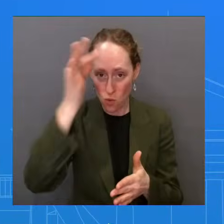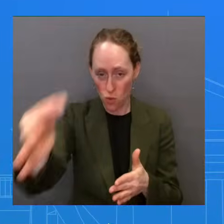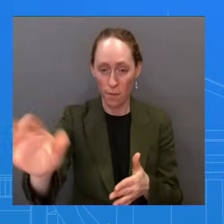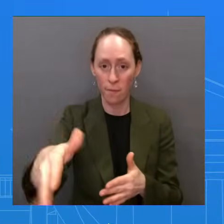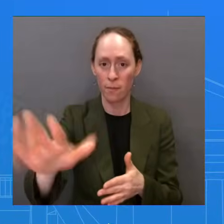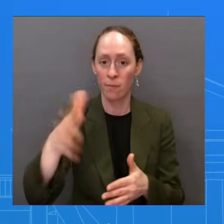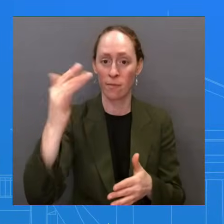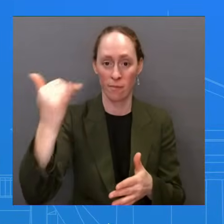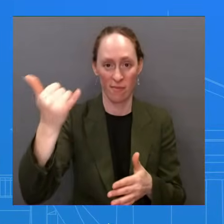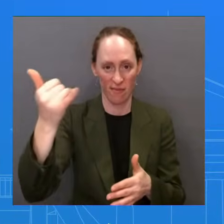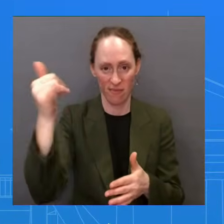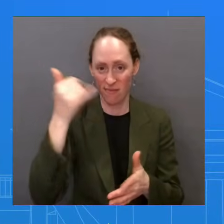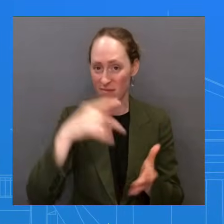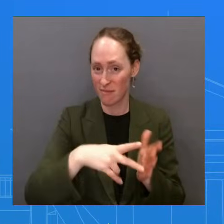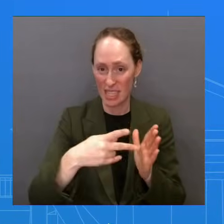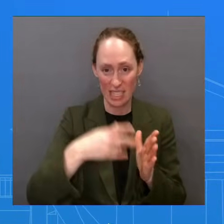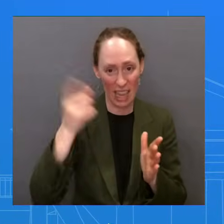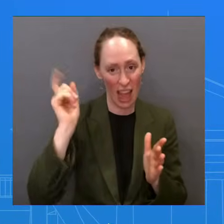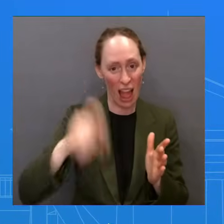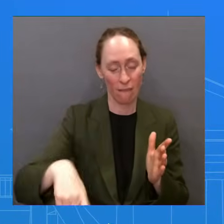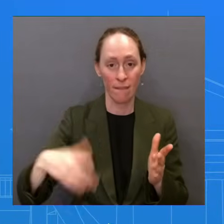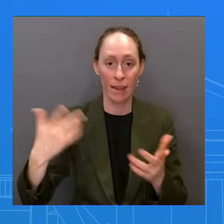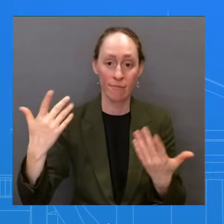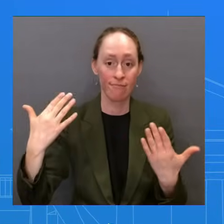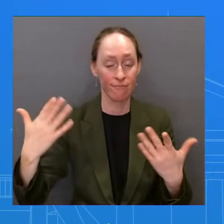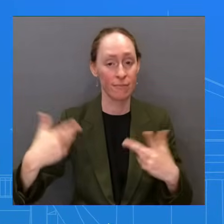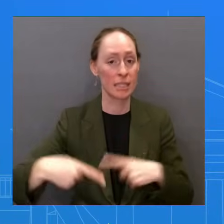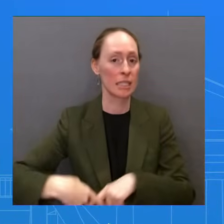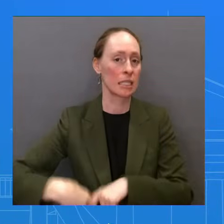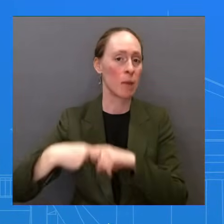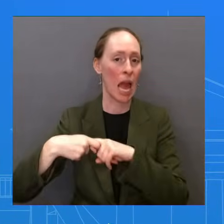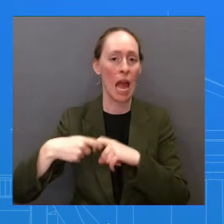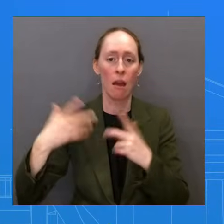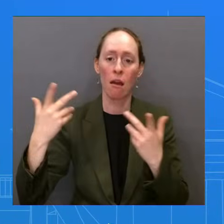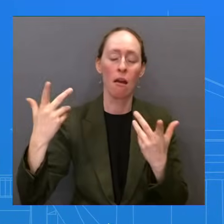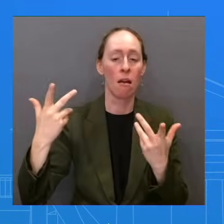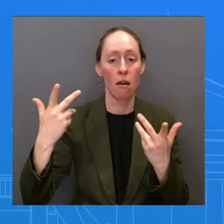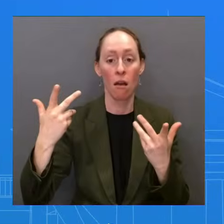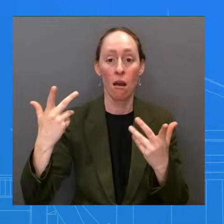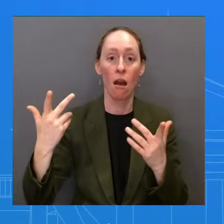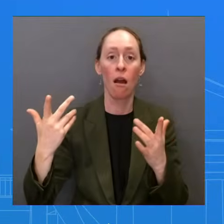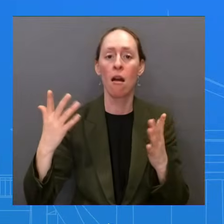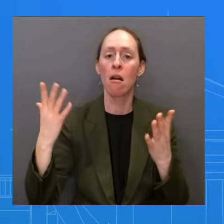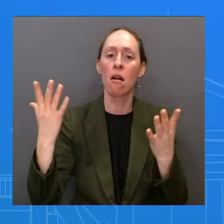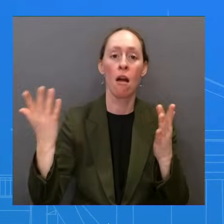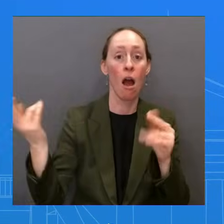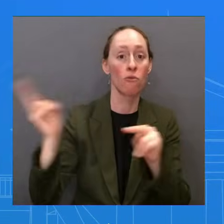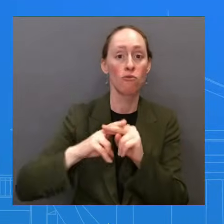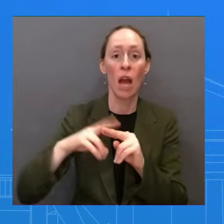into specifics. I -- I -- I hear you, Phil. What I'm going to say is we've been very clear: It needs to be done without condition.